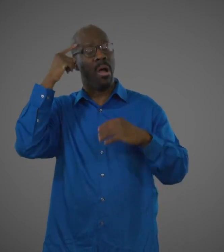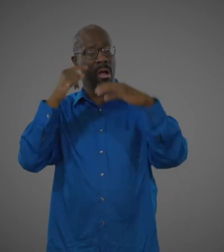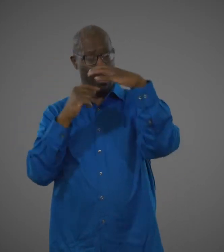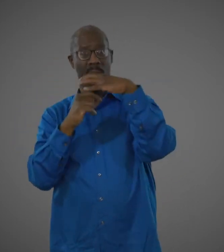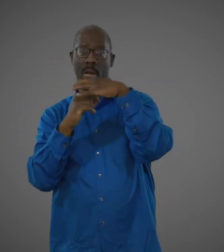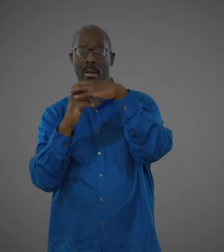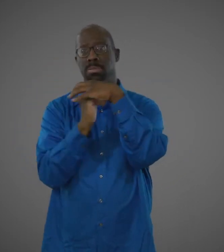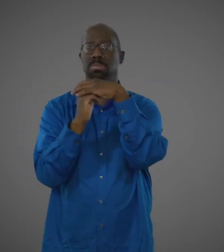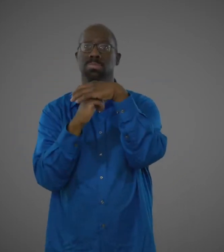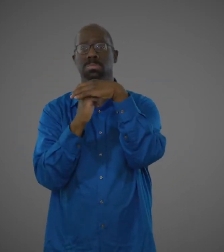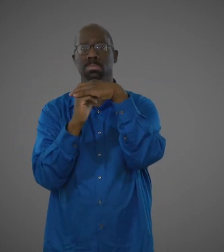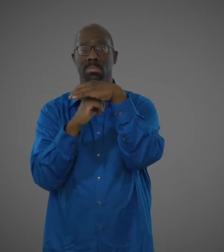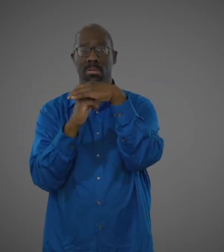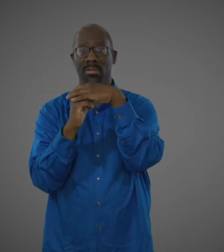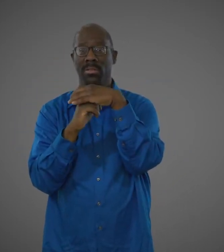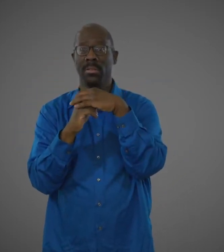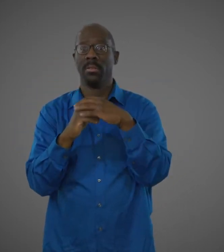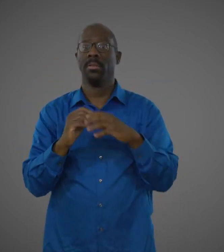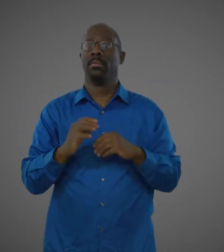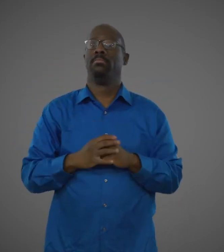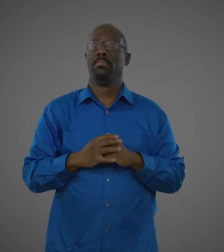and they're like shaking the brain slightly.